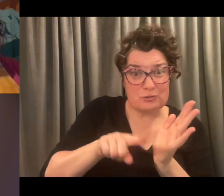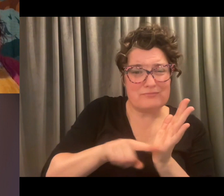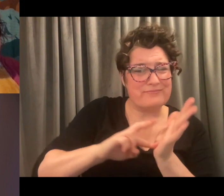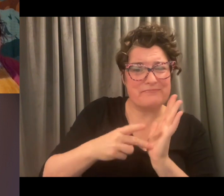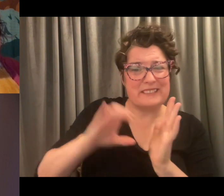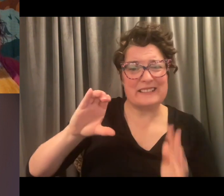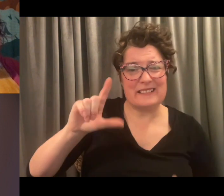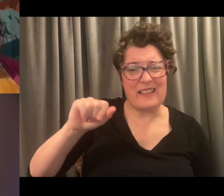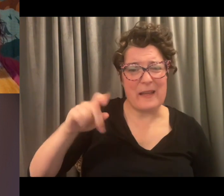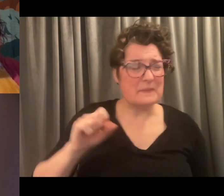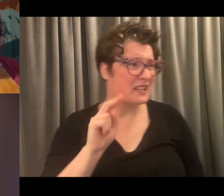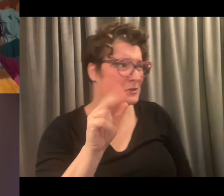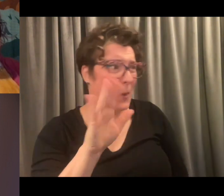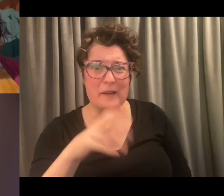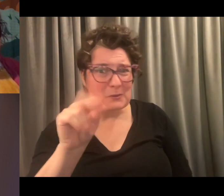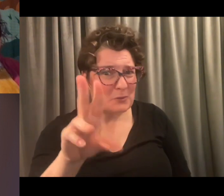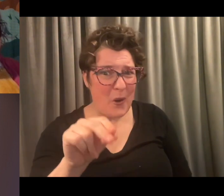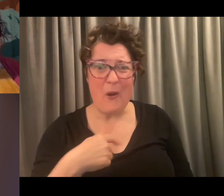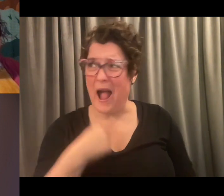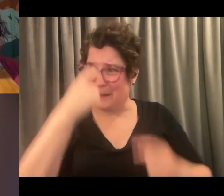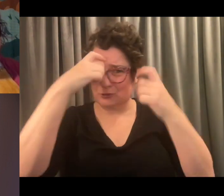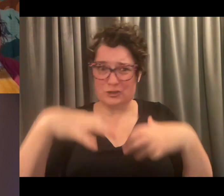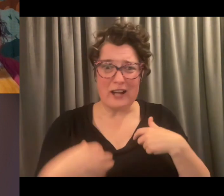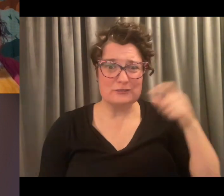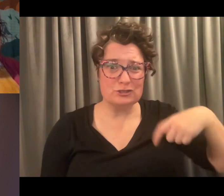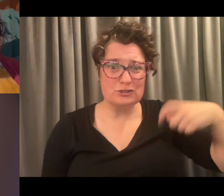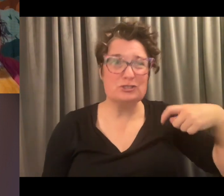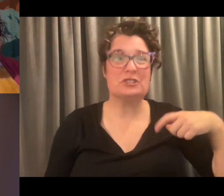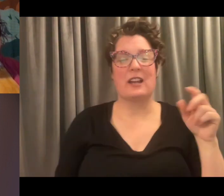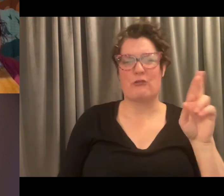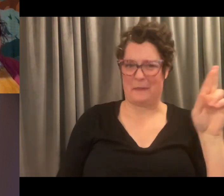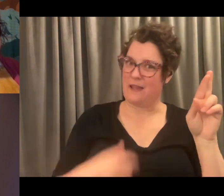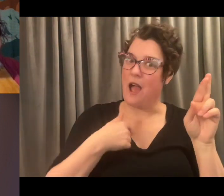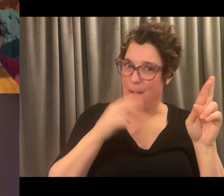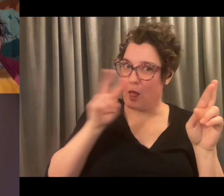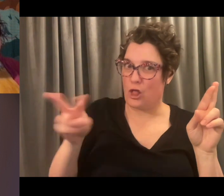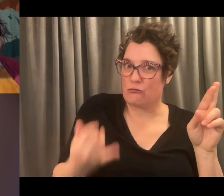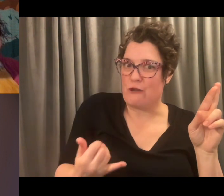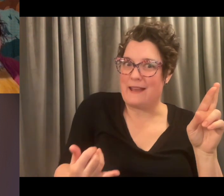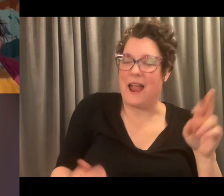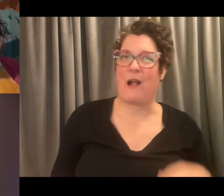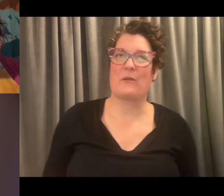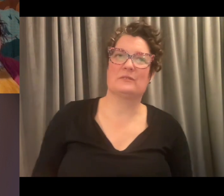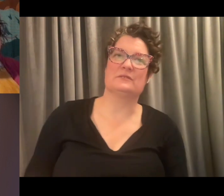I'm kind of shocked that I didn't. Rebekah: I'm looking it up right now. Nomy: I am wearing, uh, hair ties.